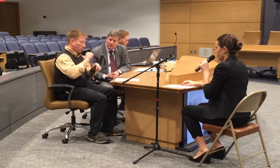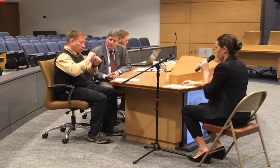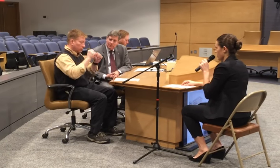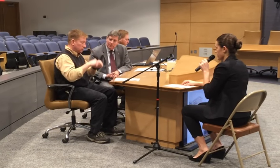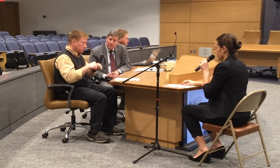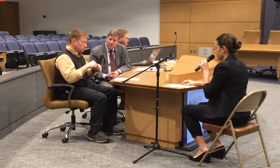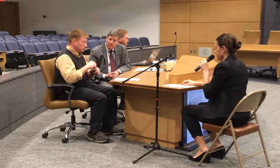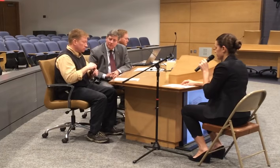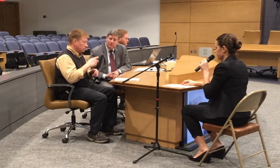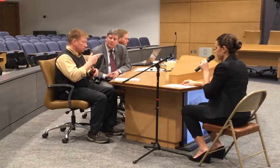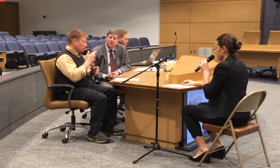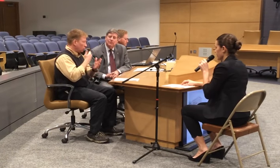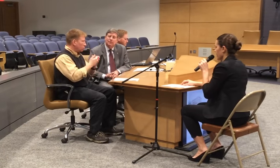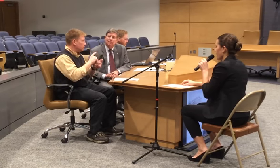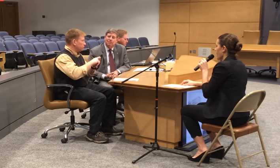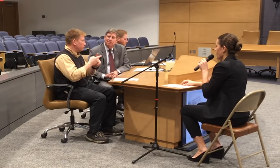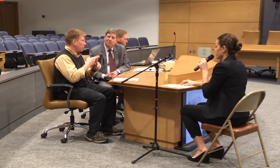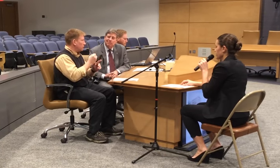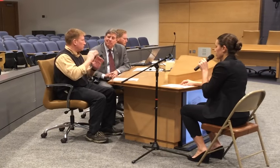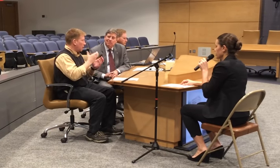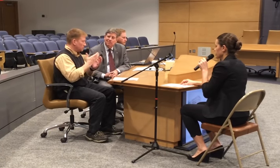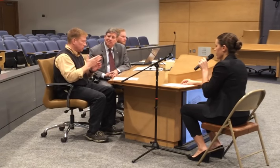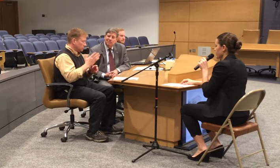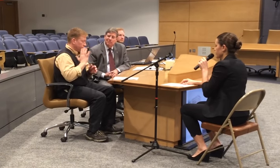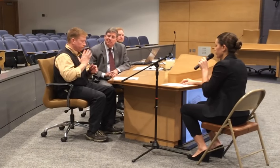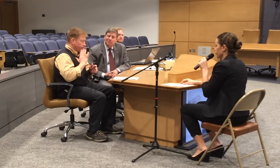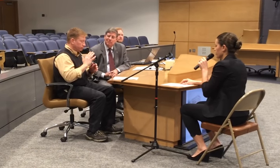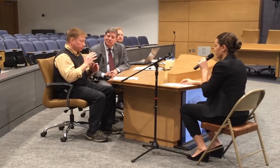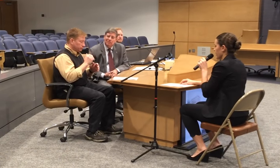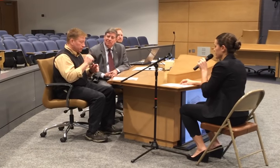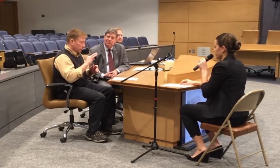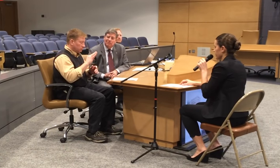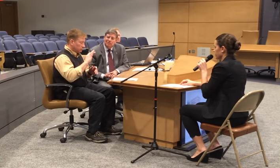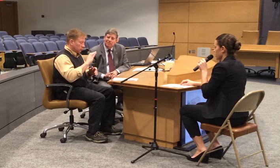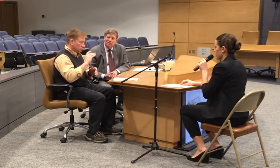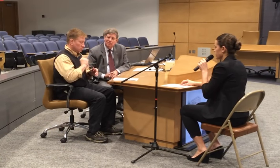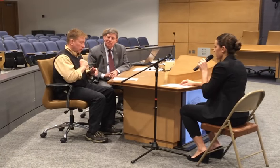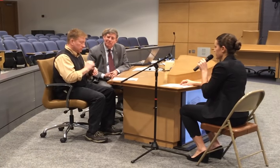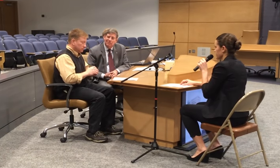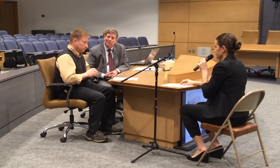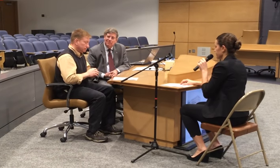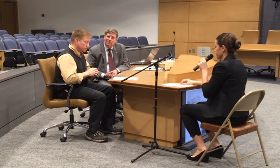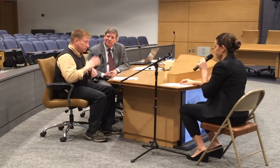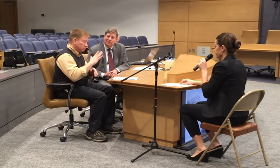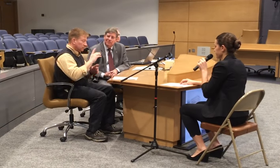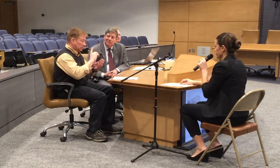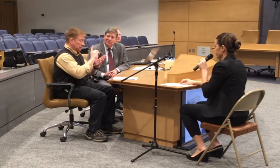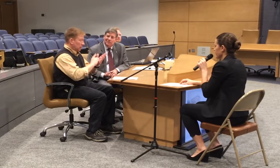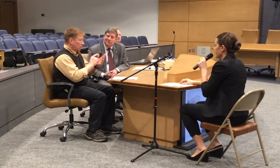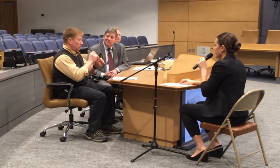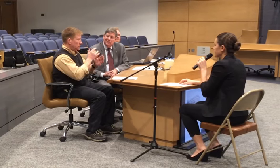first Deaf architect, and a close friend and former classmate of Charles Thompson.